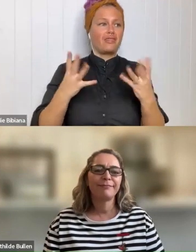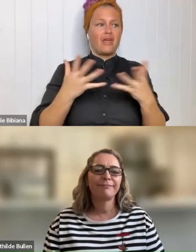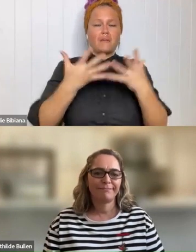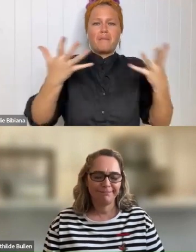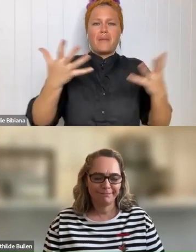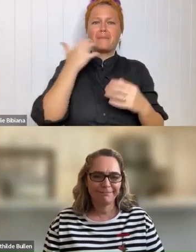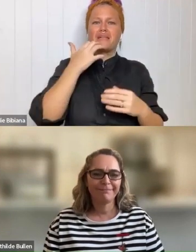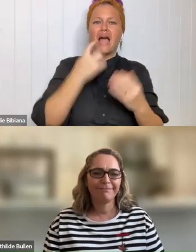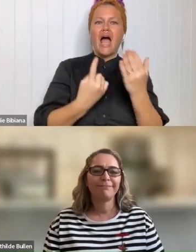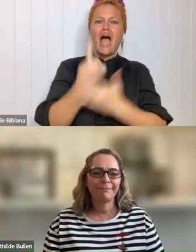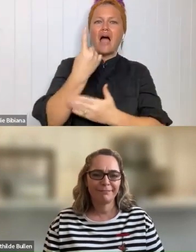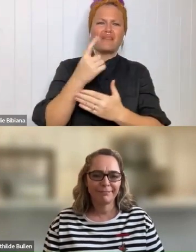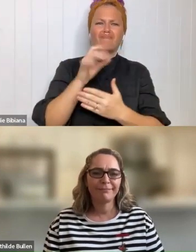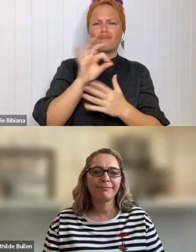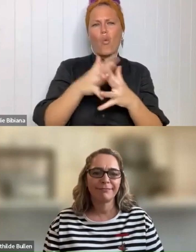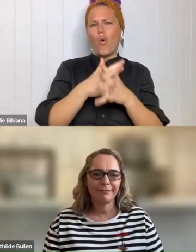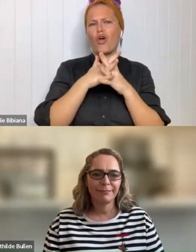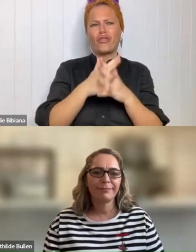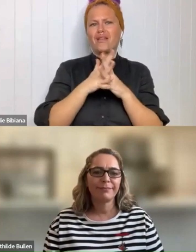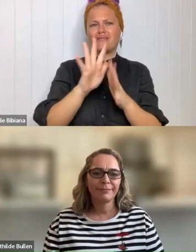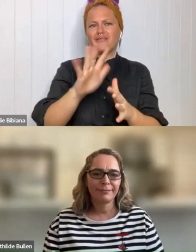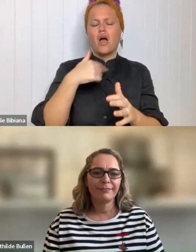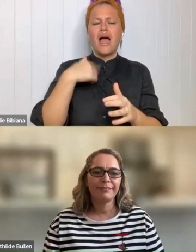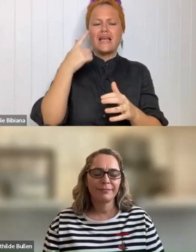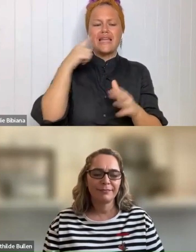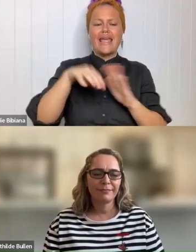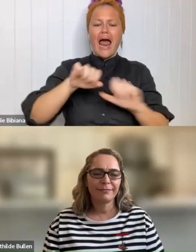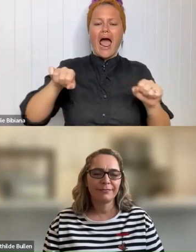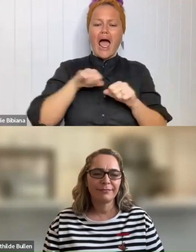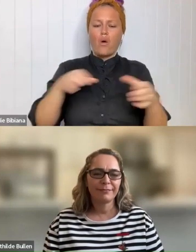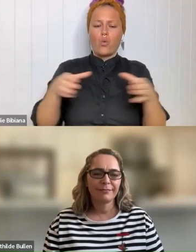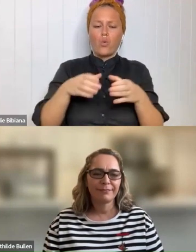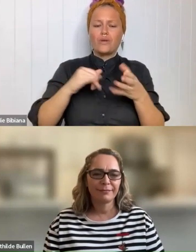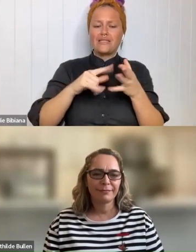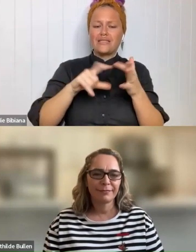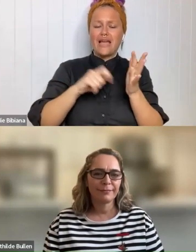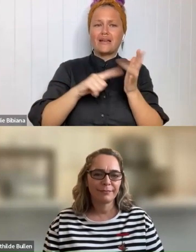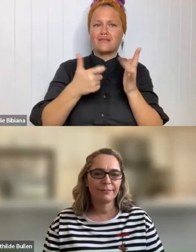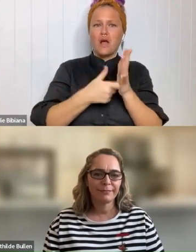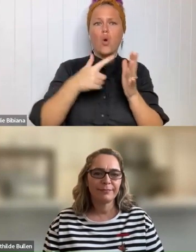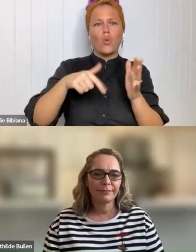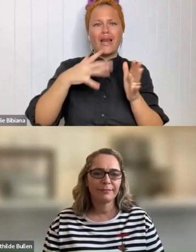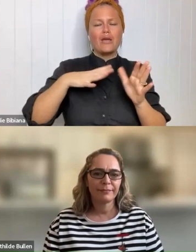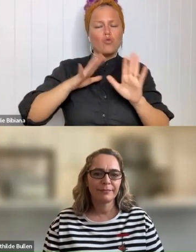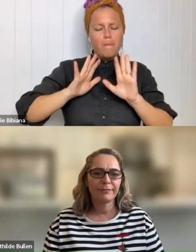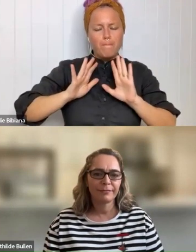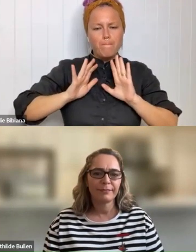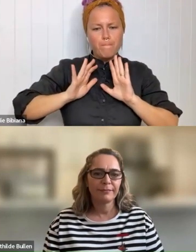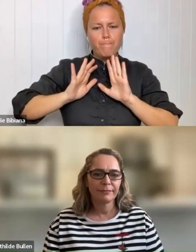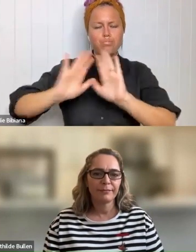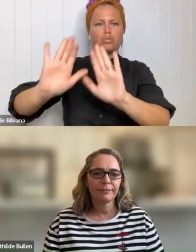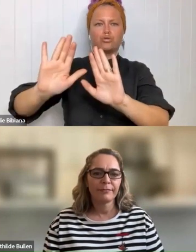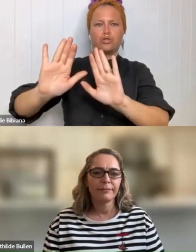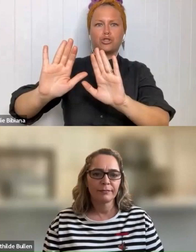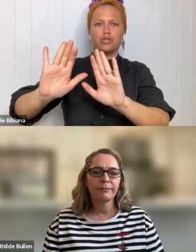it's just not worth it. And I feel like in our sector, we need to push back against the push for us to have to rush